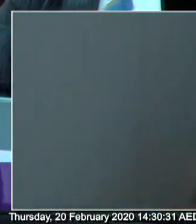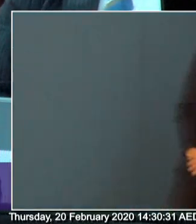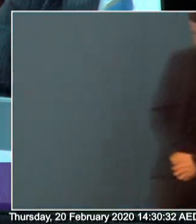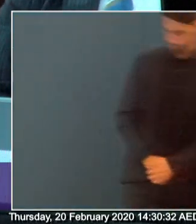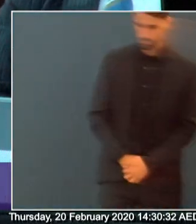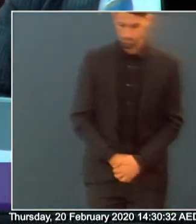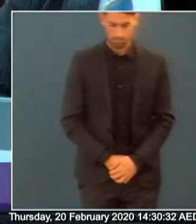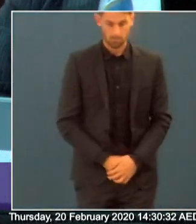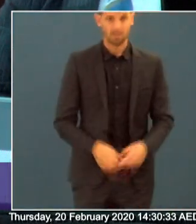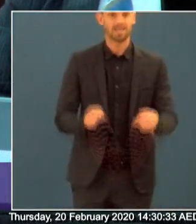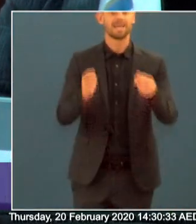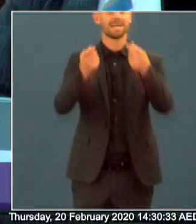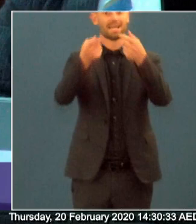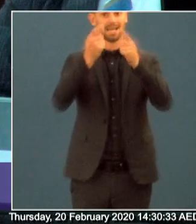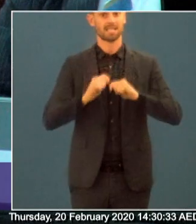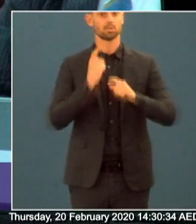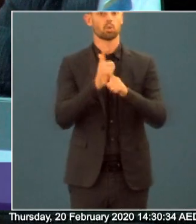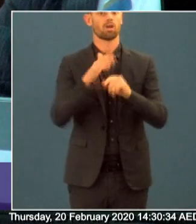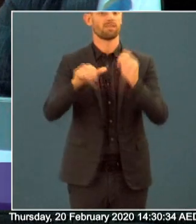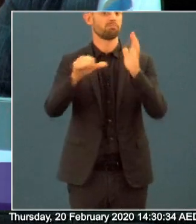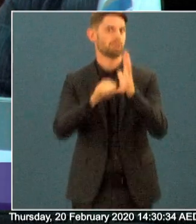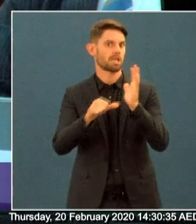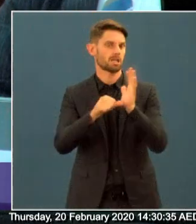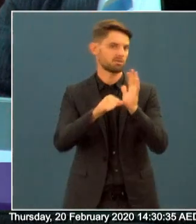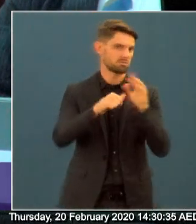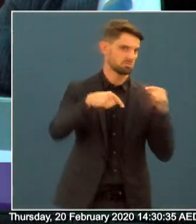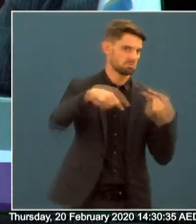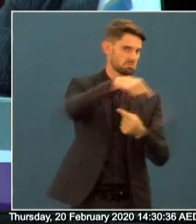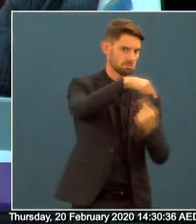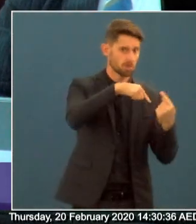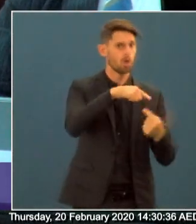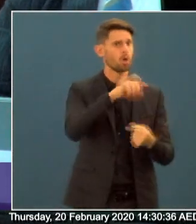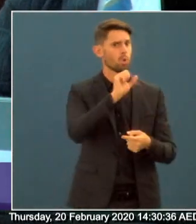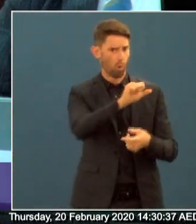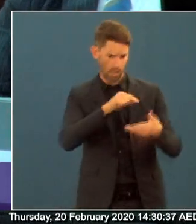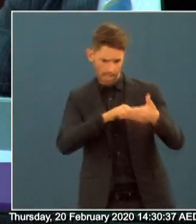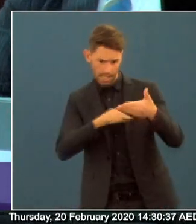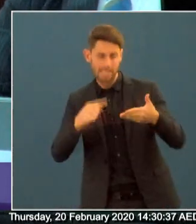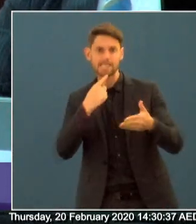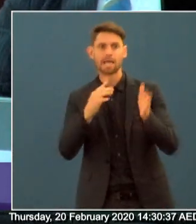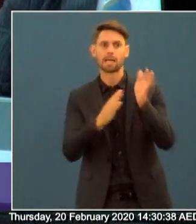And the first matter that you note is a need for the revision of the Medicare Benefits Schedule.